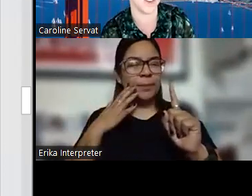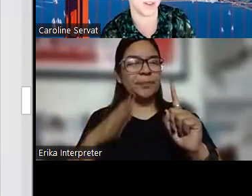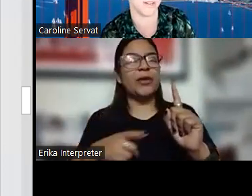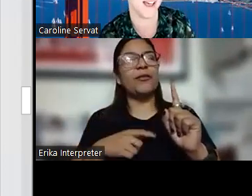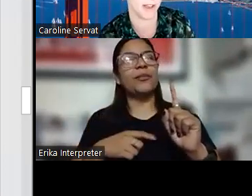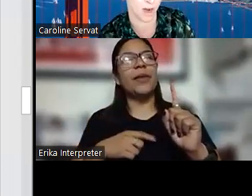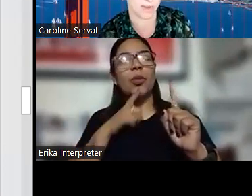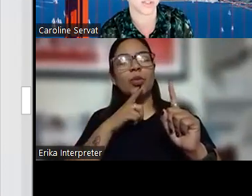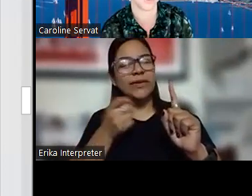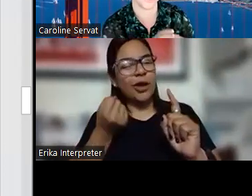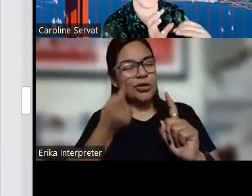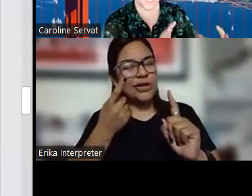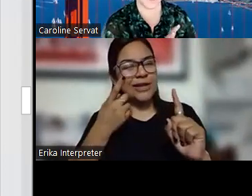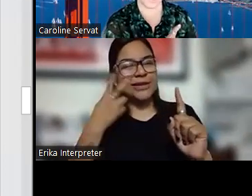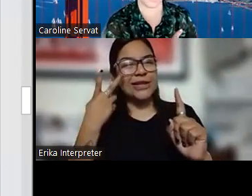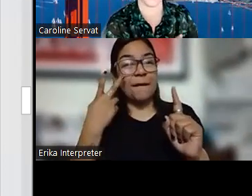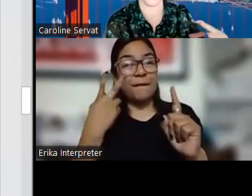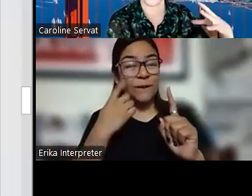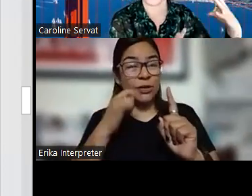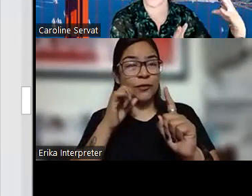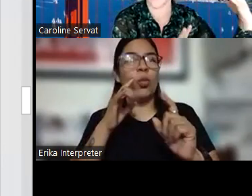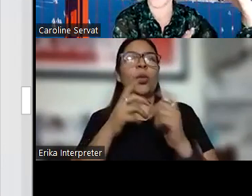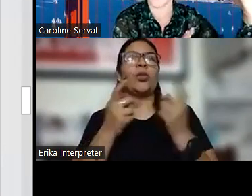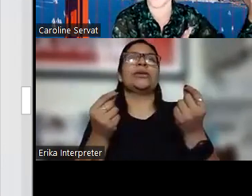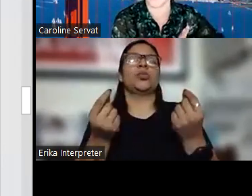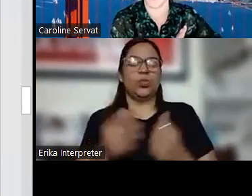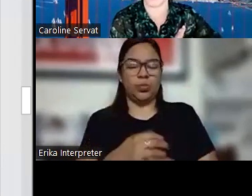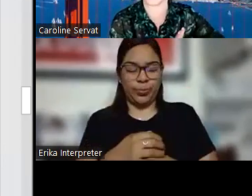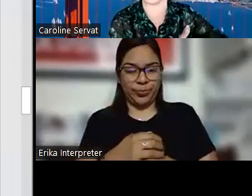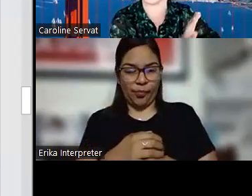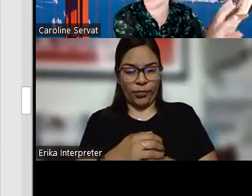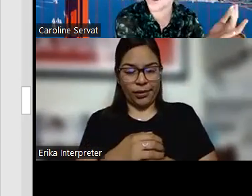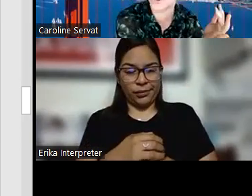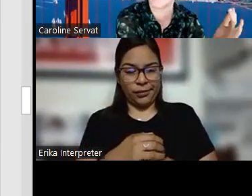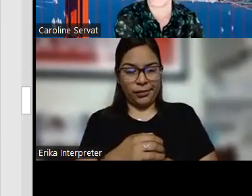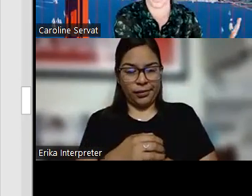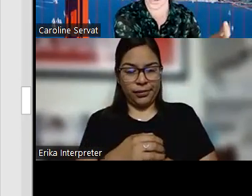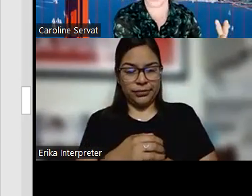vision and value proposition dub tailing on both uh what we teed up in the partnership partnership